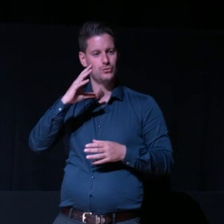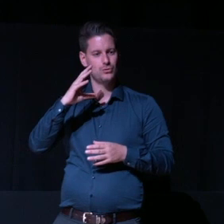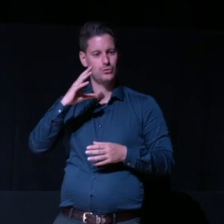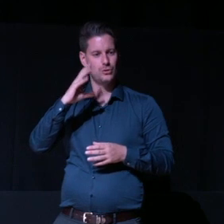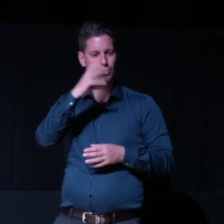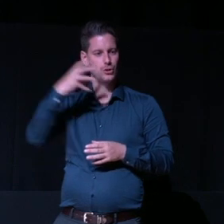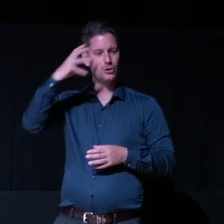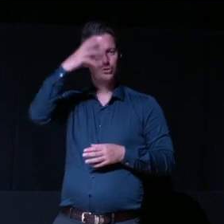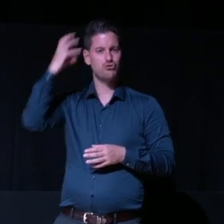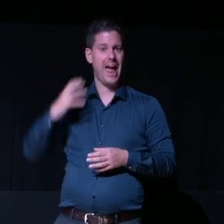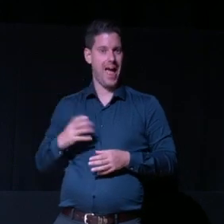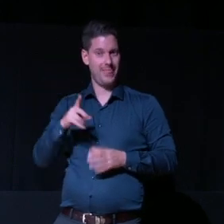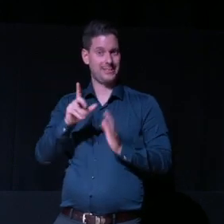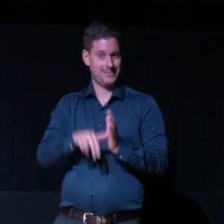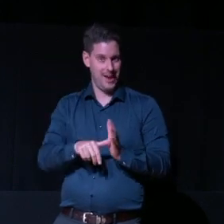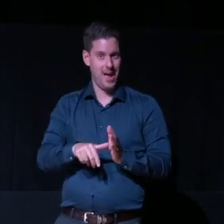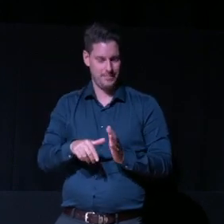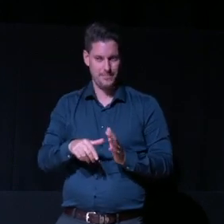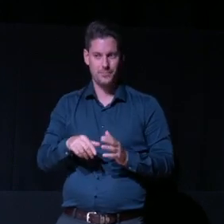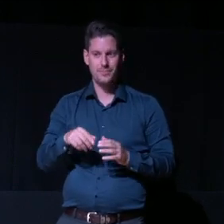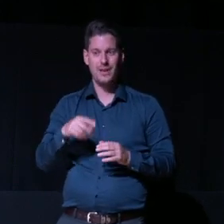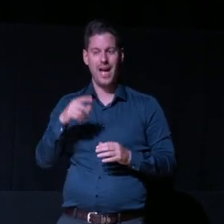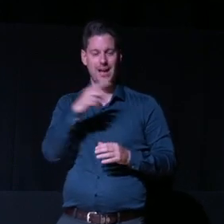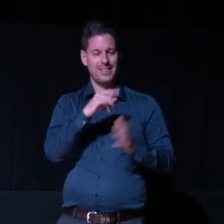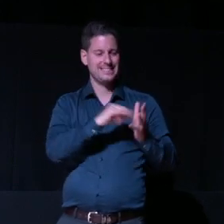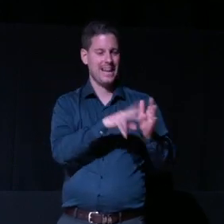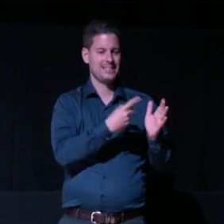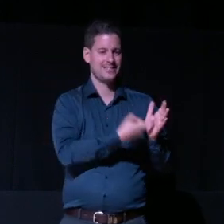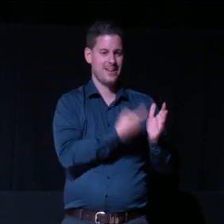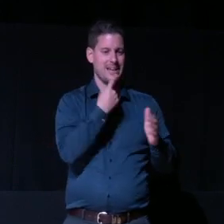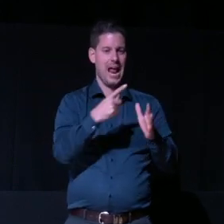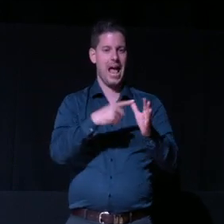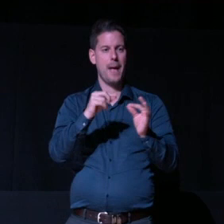Liberal Senator claimed that the ABC was grooming children as a result.